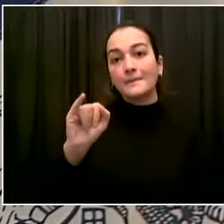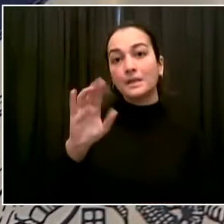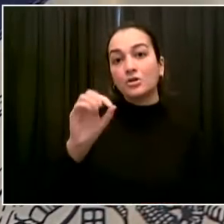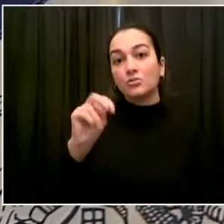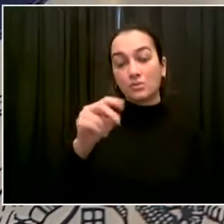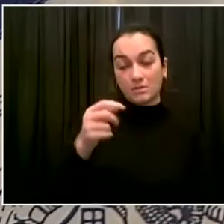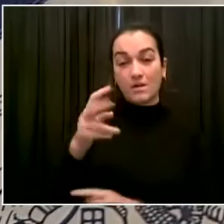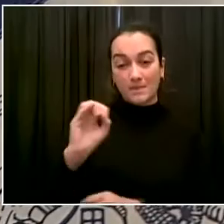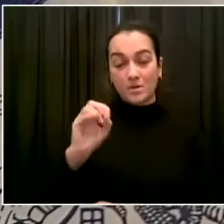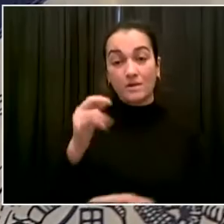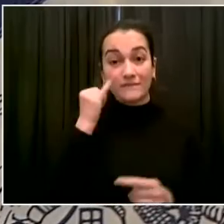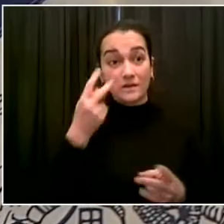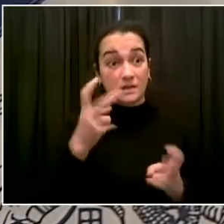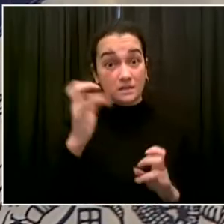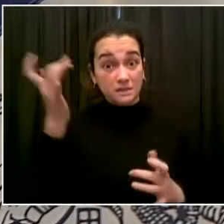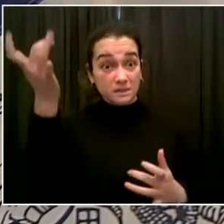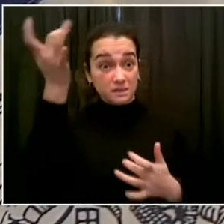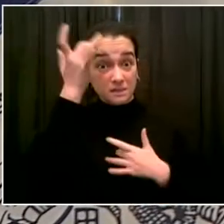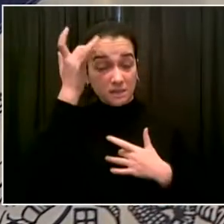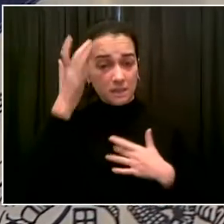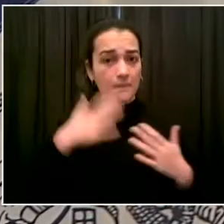THE CASES ARE MORE MILD THAN WHAT WE HAVE